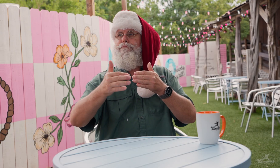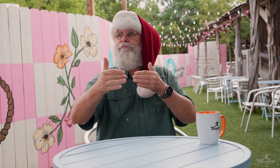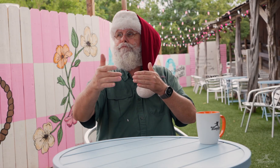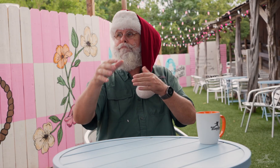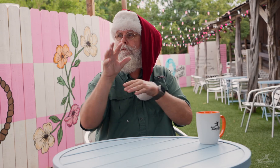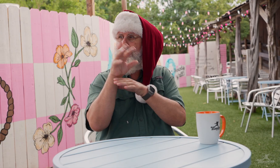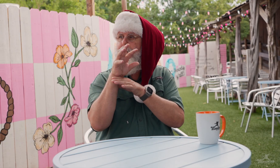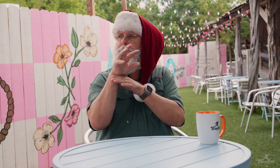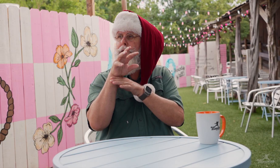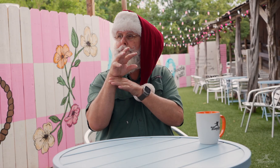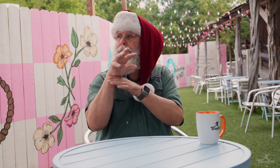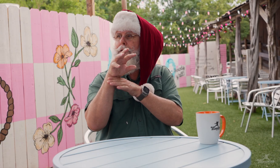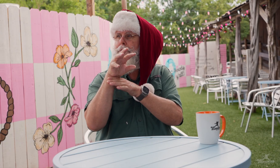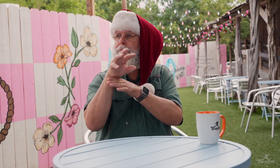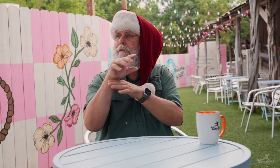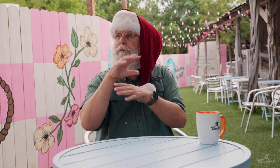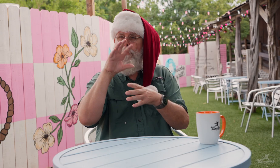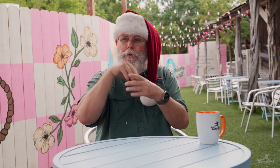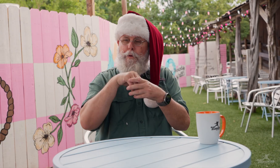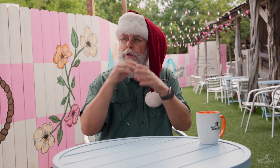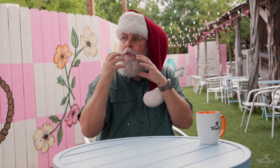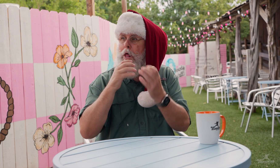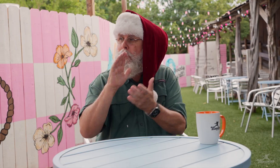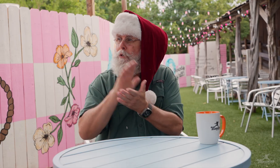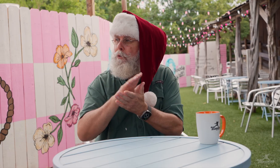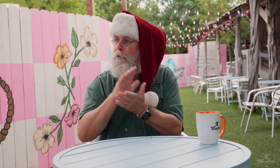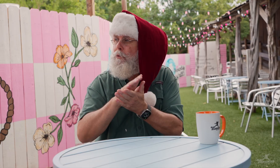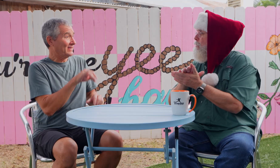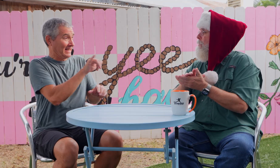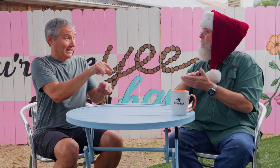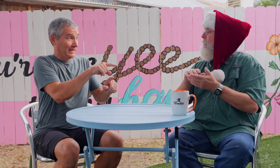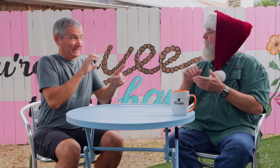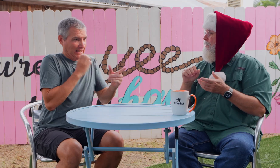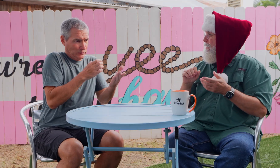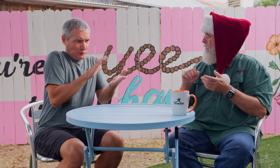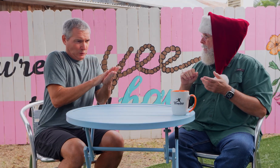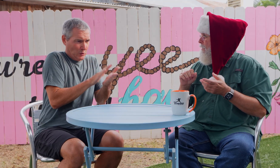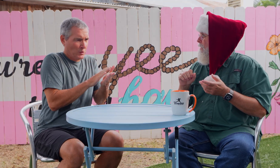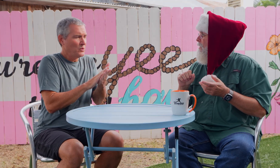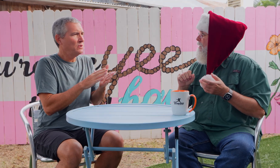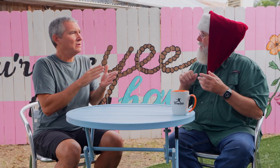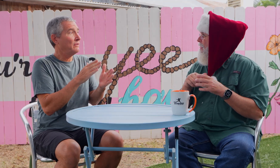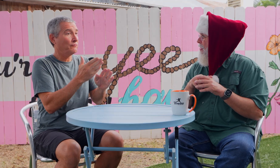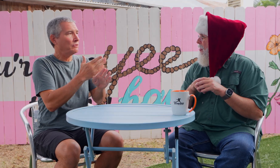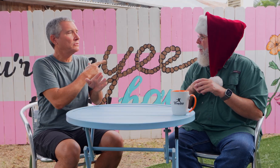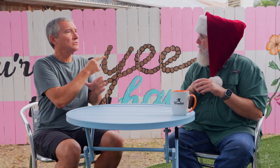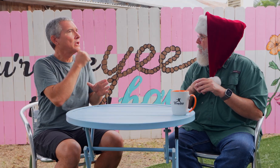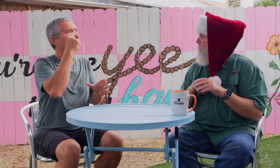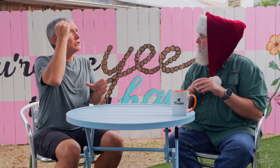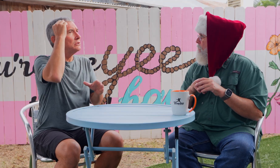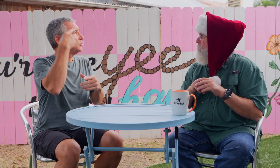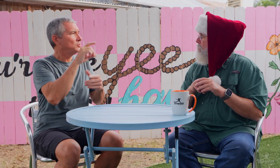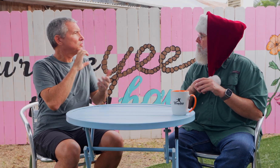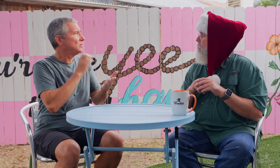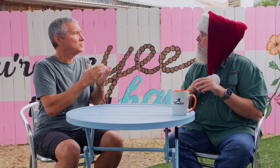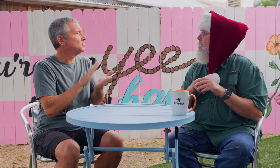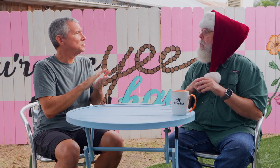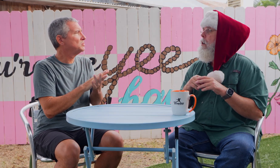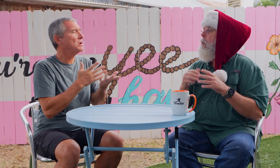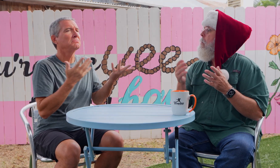We filmed nearly every day, including at Santa school About Santa School, you didn't think of doing that before?